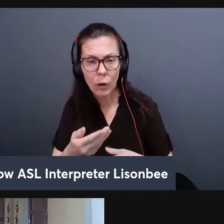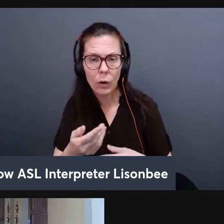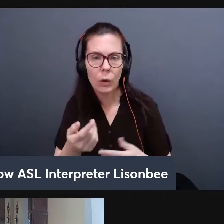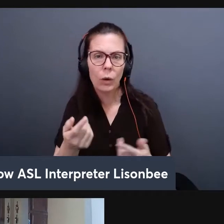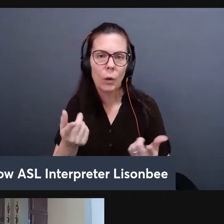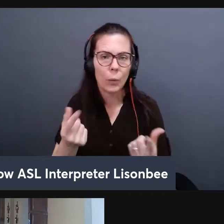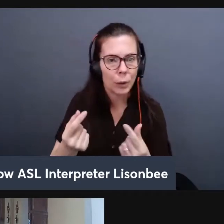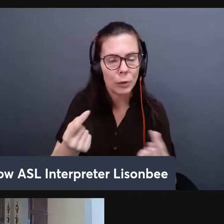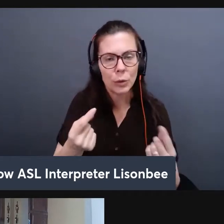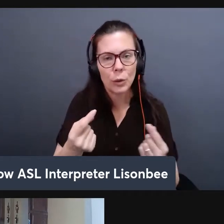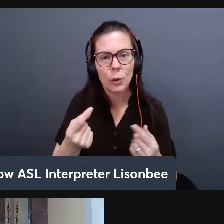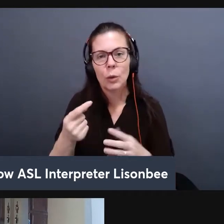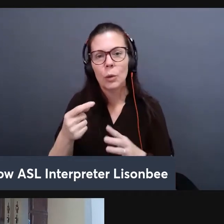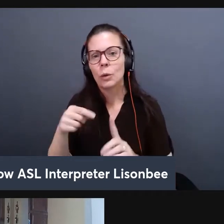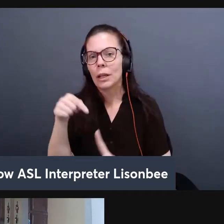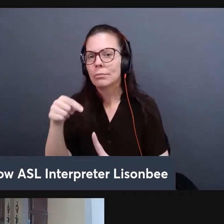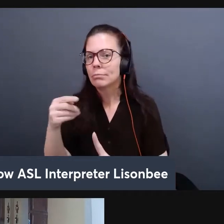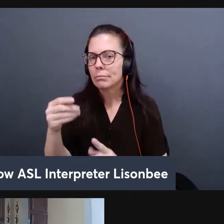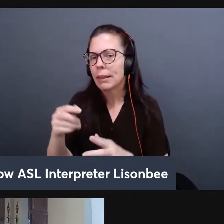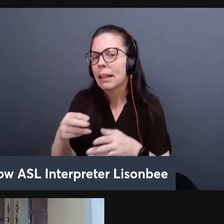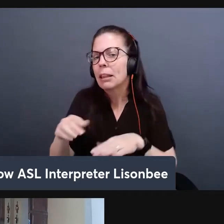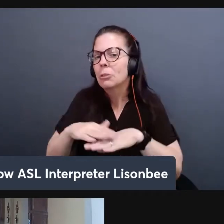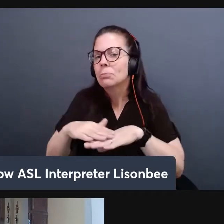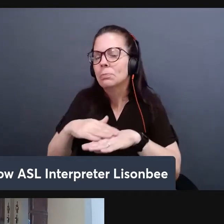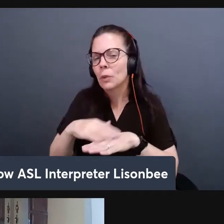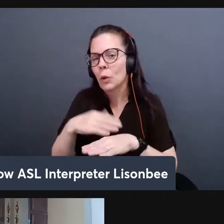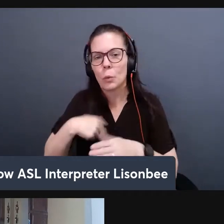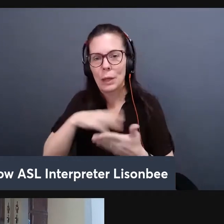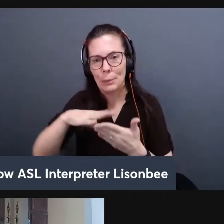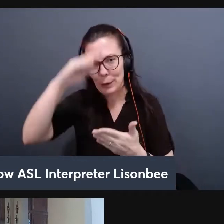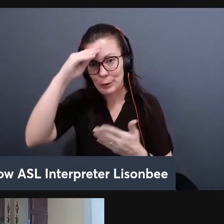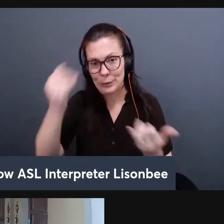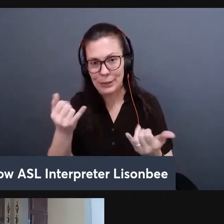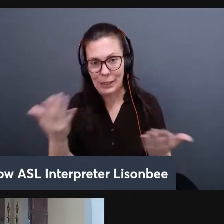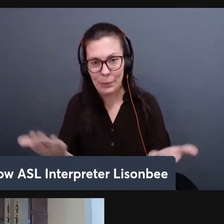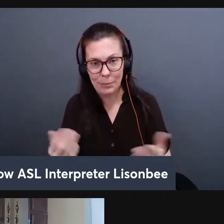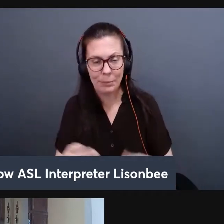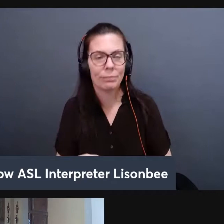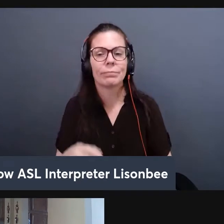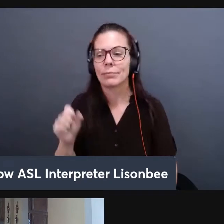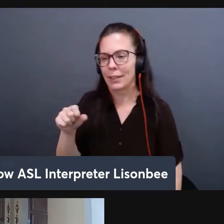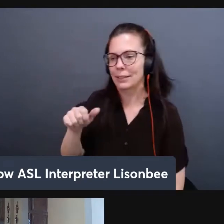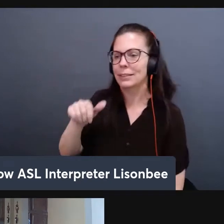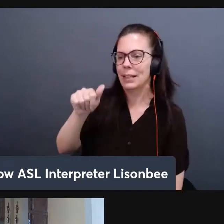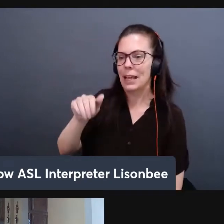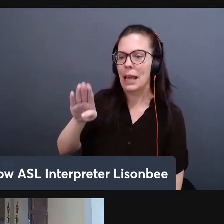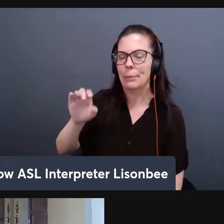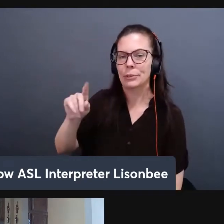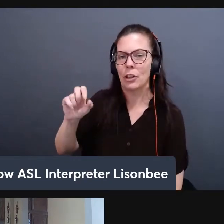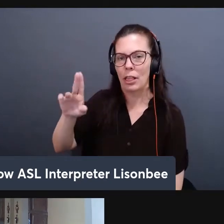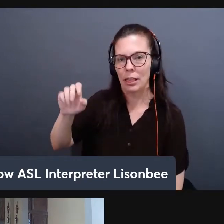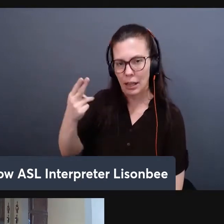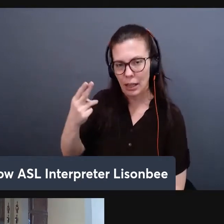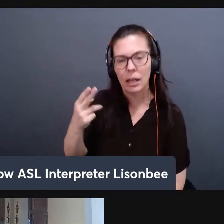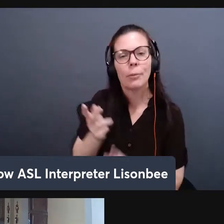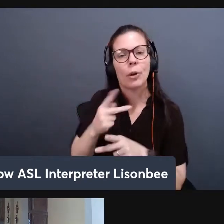give us a little bit about what we're gonna learn today? Yeah, absolutely. So my name is Abdallah. I'm a product manager on the Amplify team.